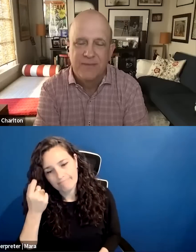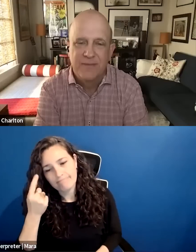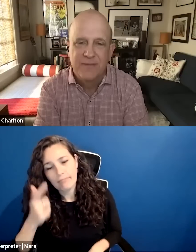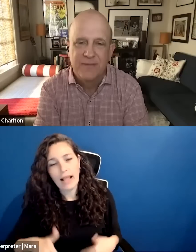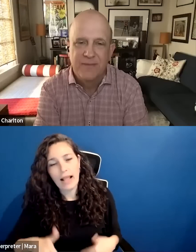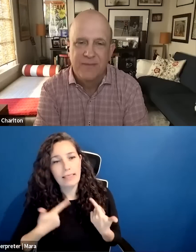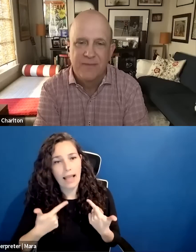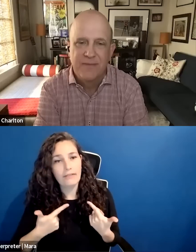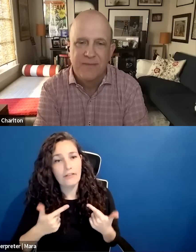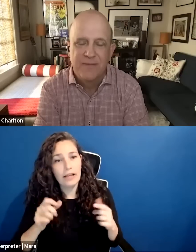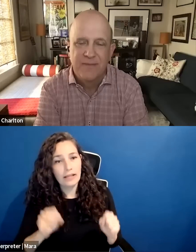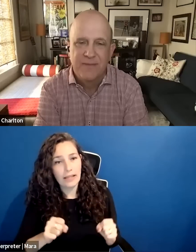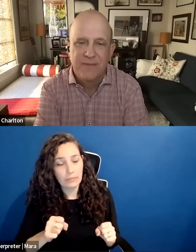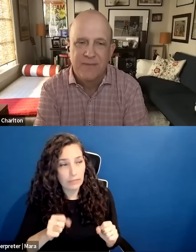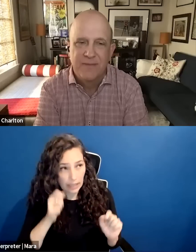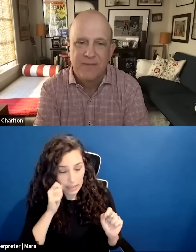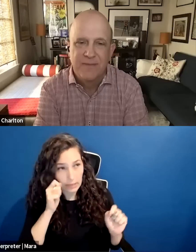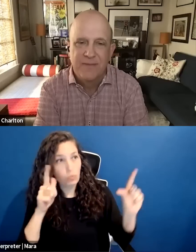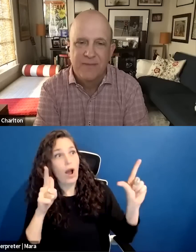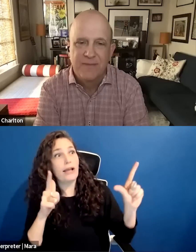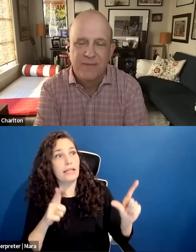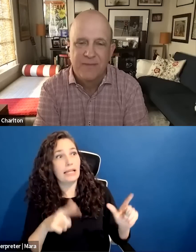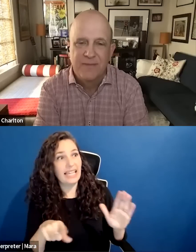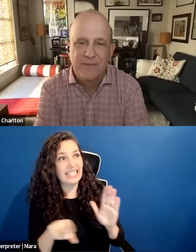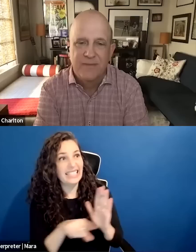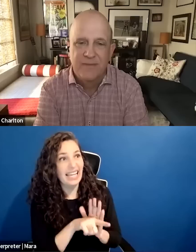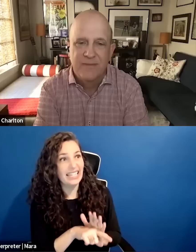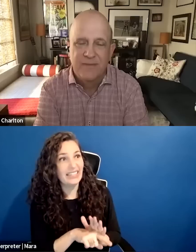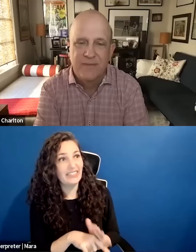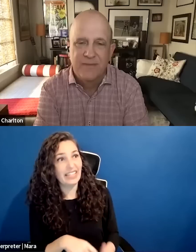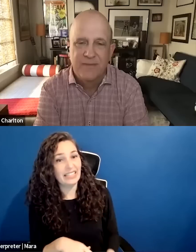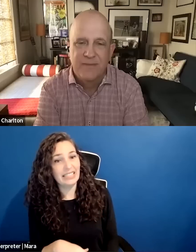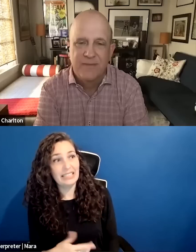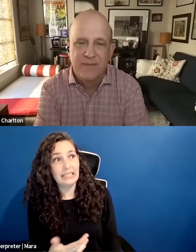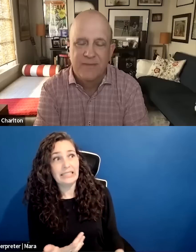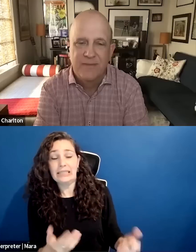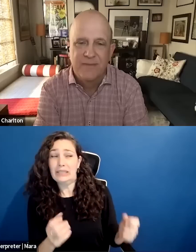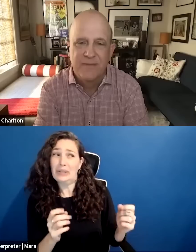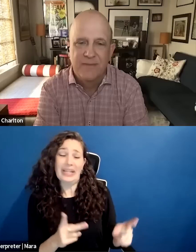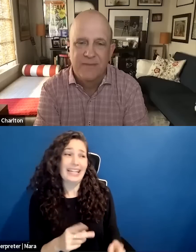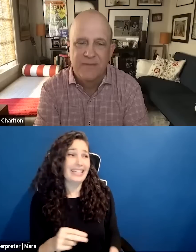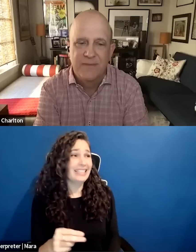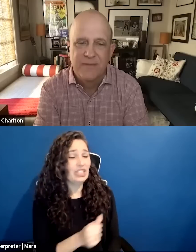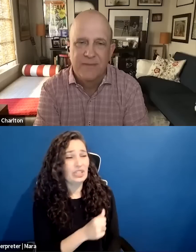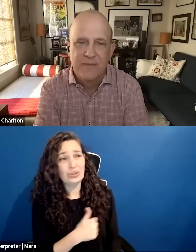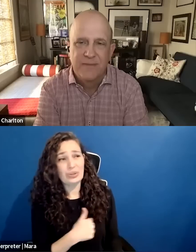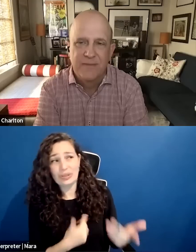"Oh shoot, like my agent just dropped me, this happened, this happened, this happened." And that can be crushing,